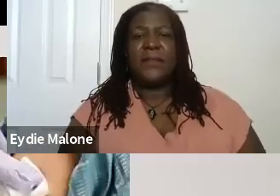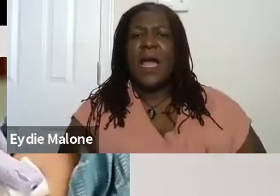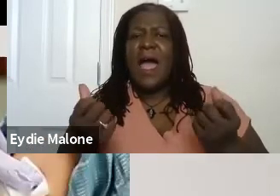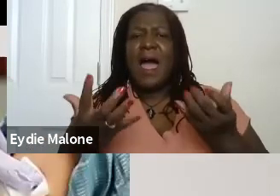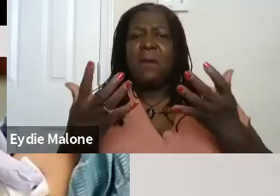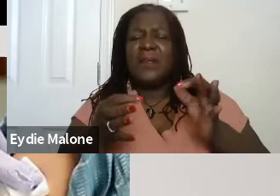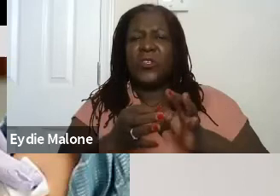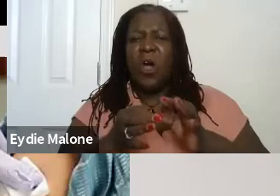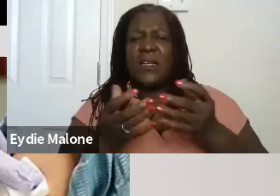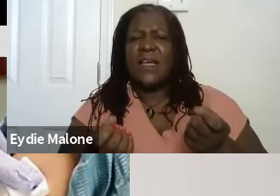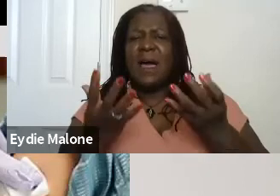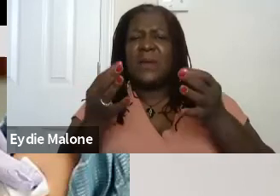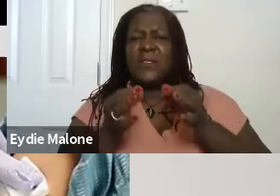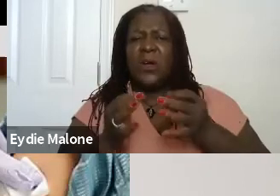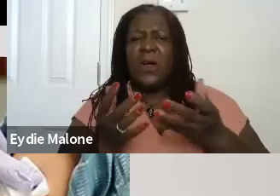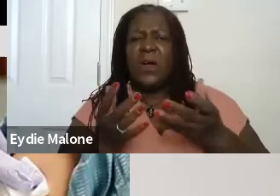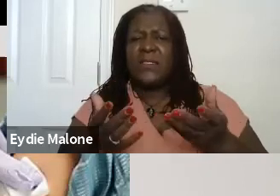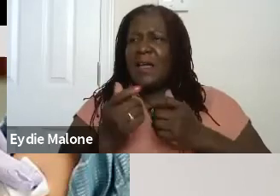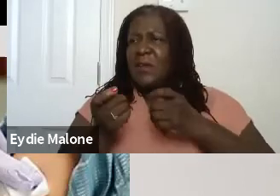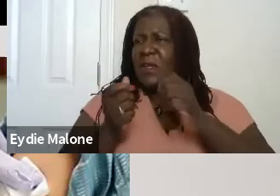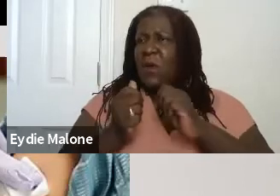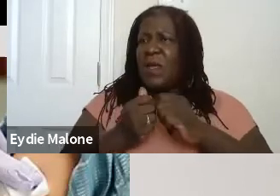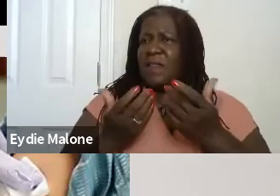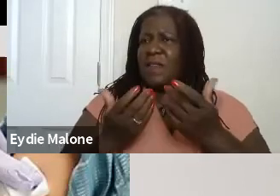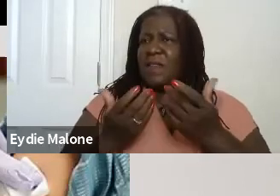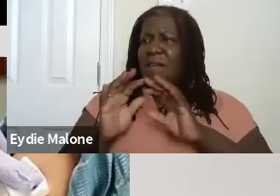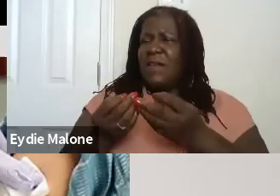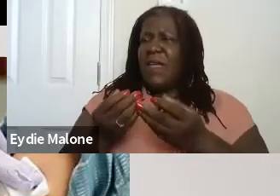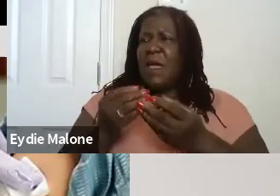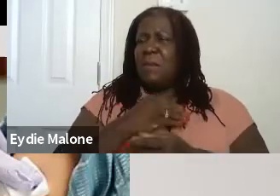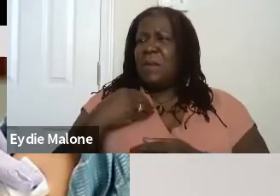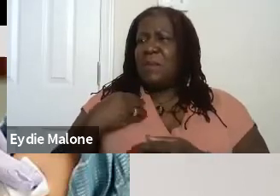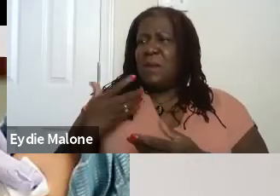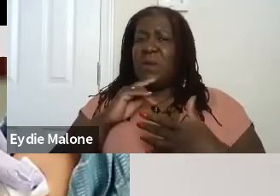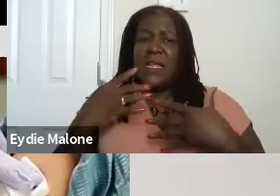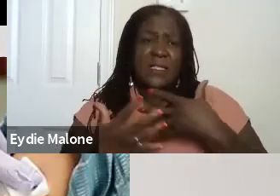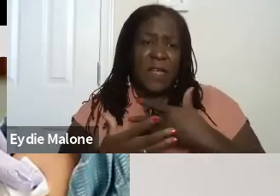do you deal with your family member who really is afraid. I think there are a number of tool kits